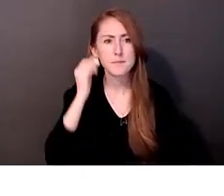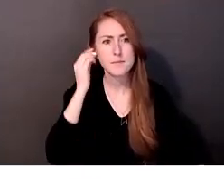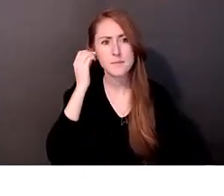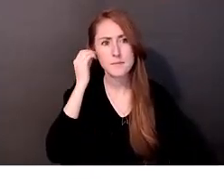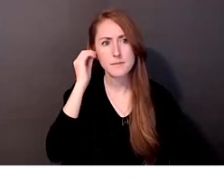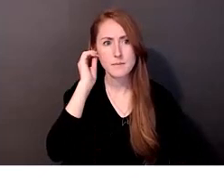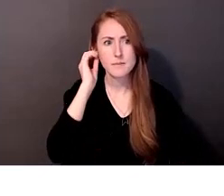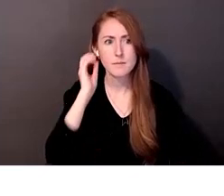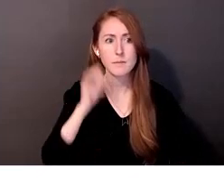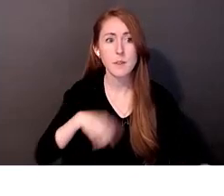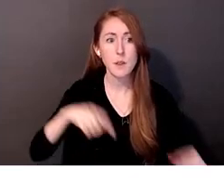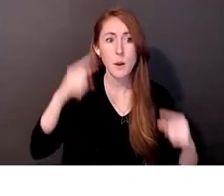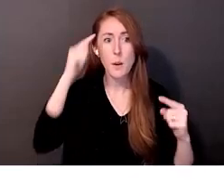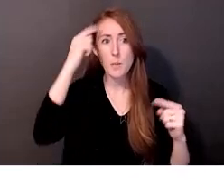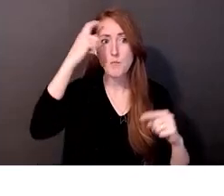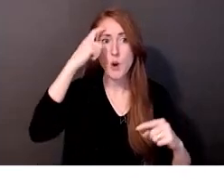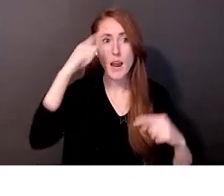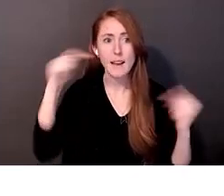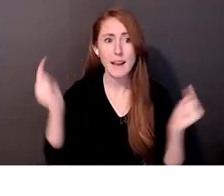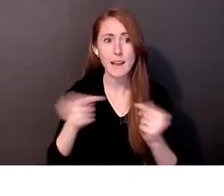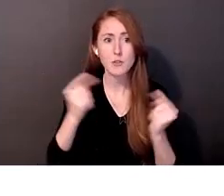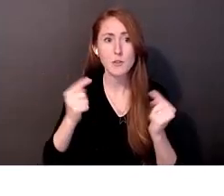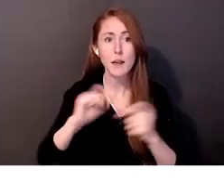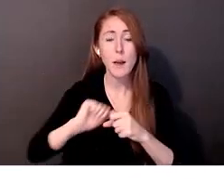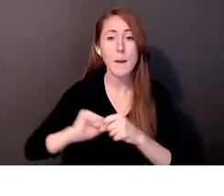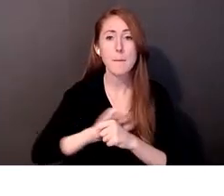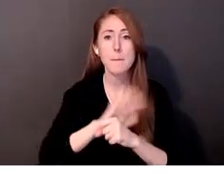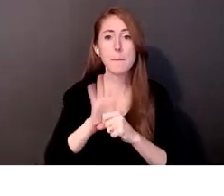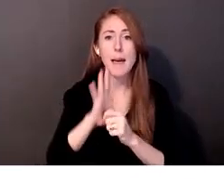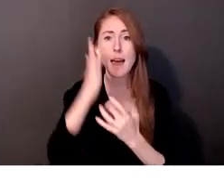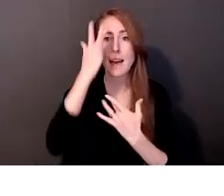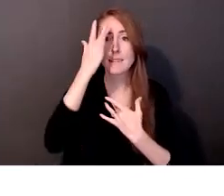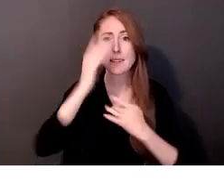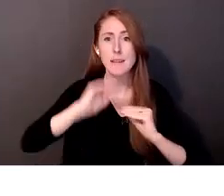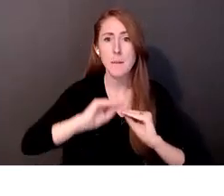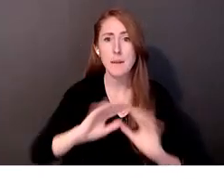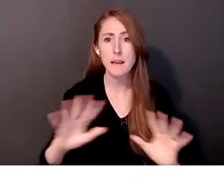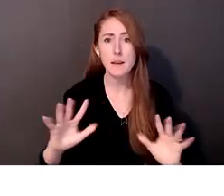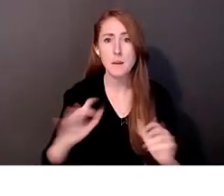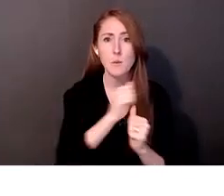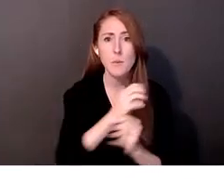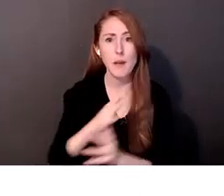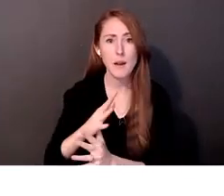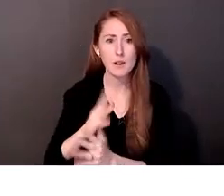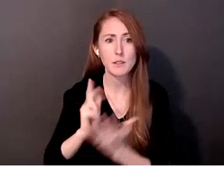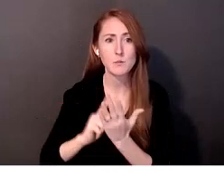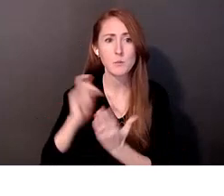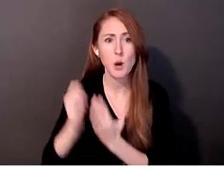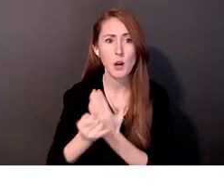Preparedness project, and I will show you some of the outcomes of this project,